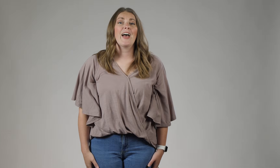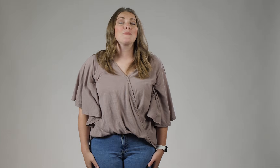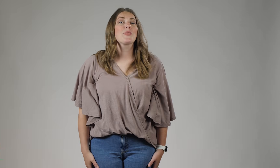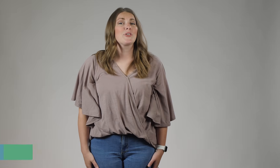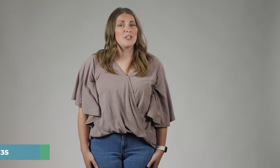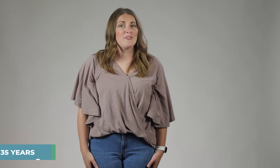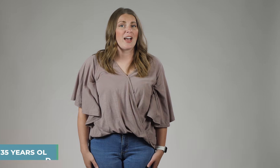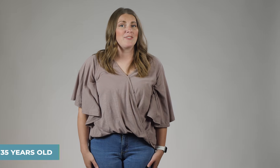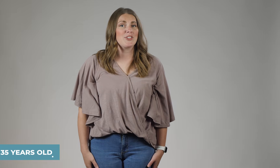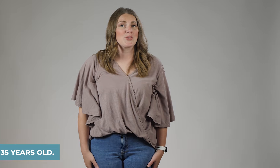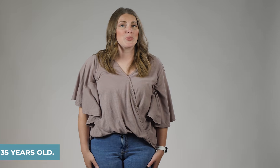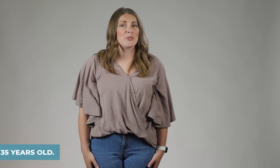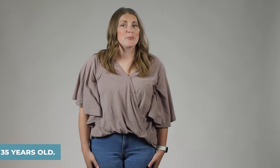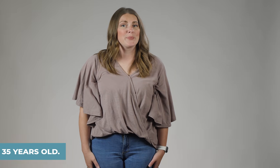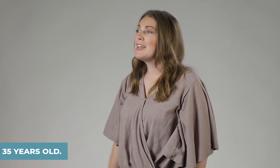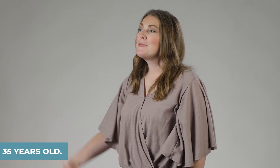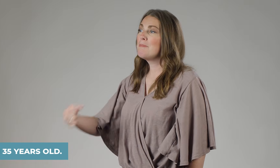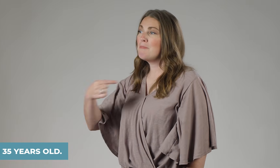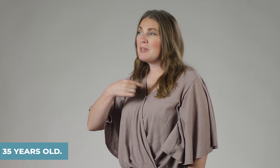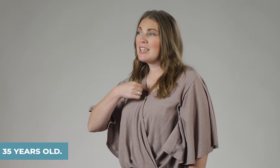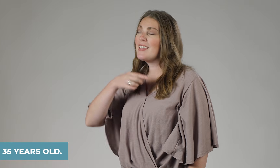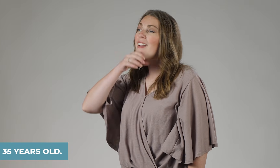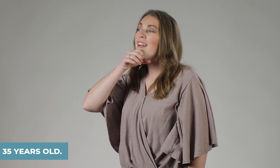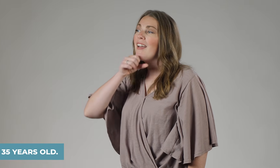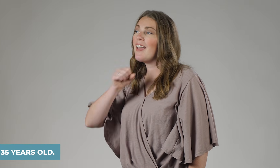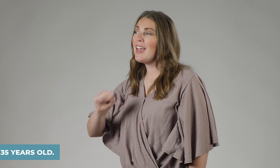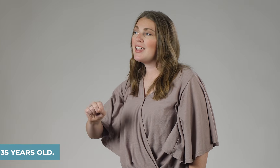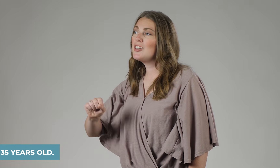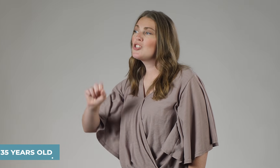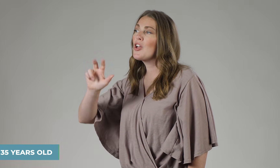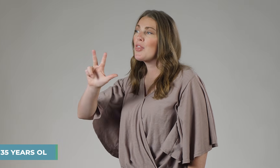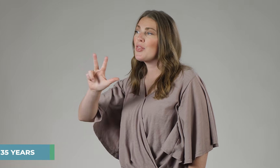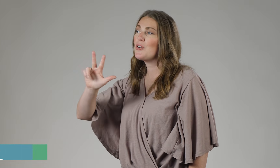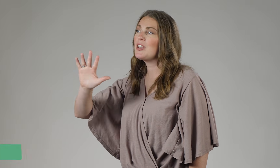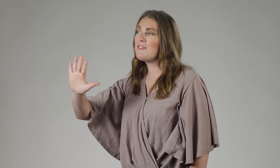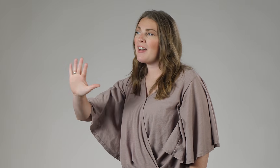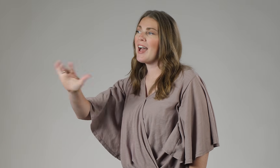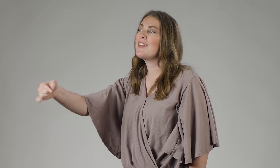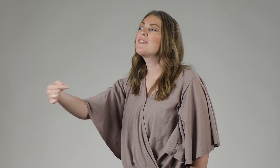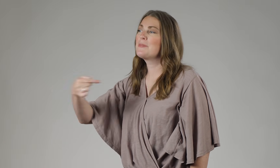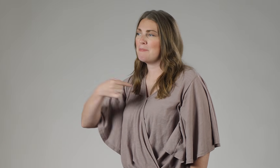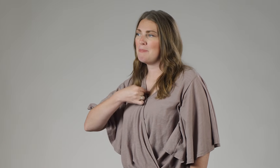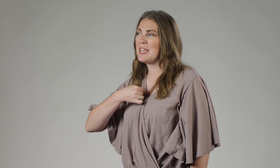I'm 35 years old. Me age 35 me.